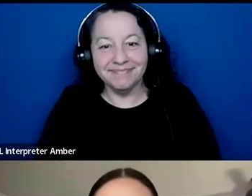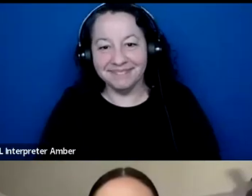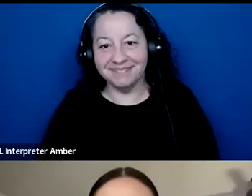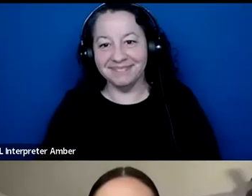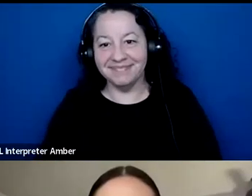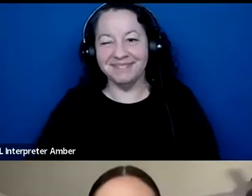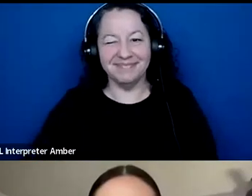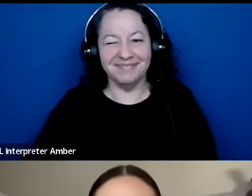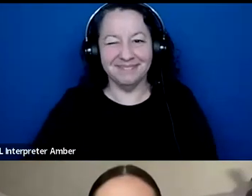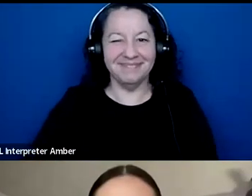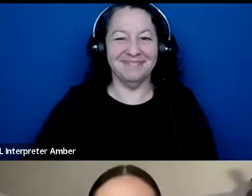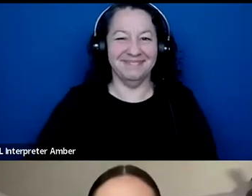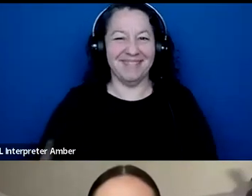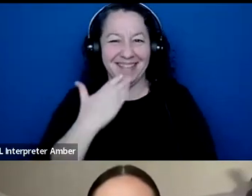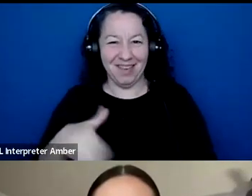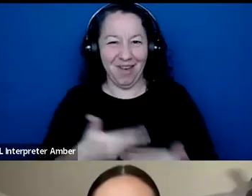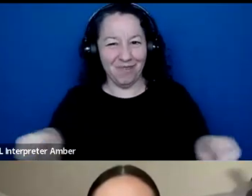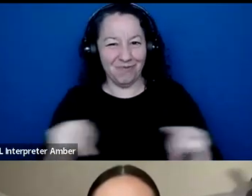Thank you all so much.